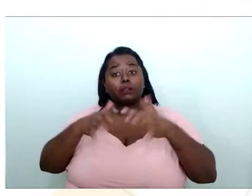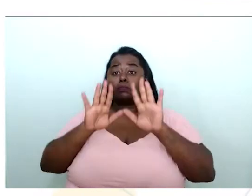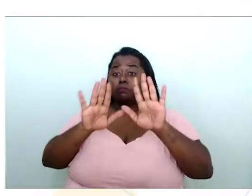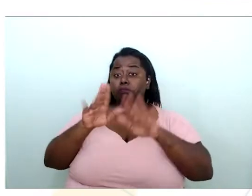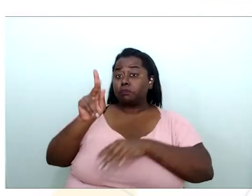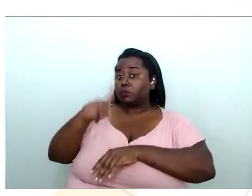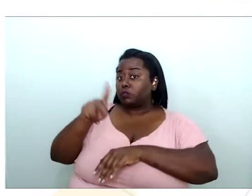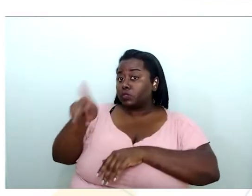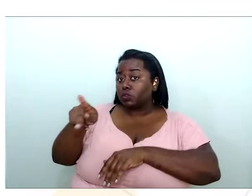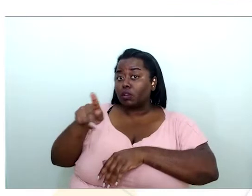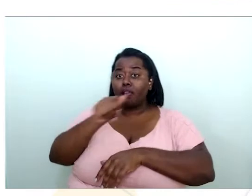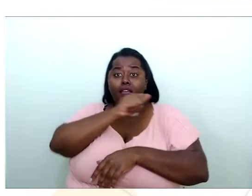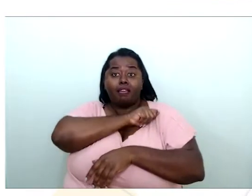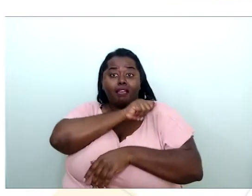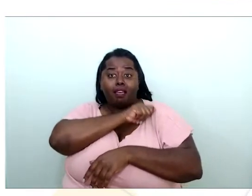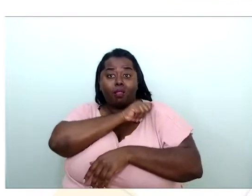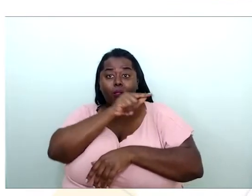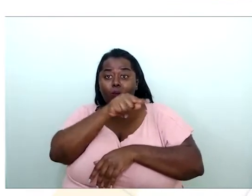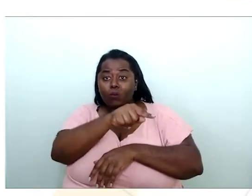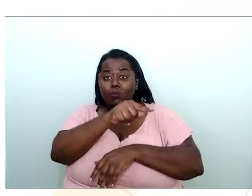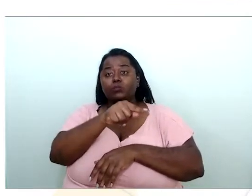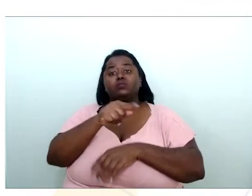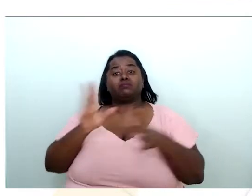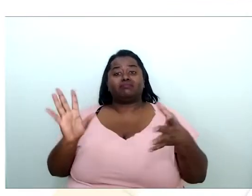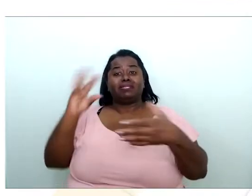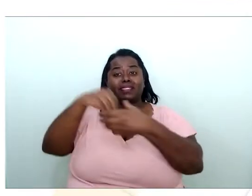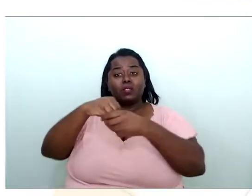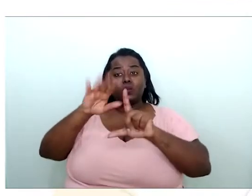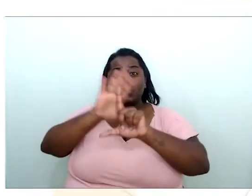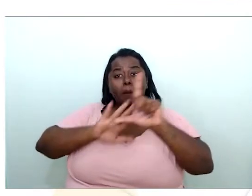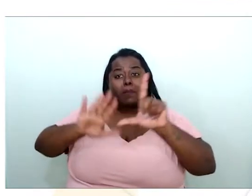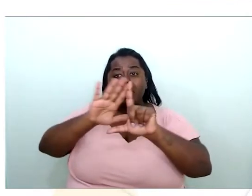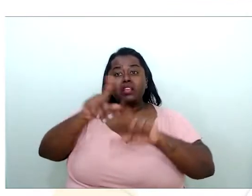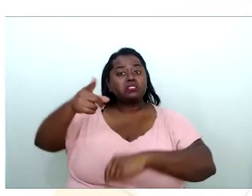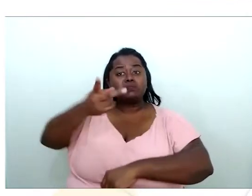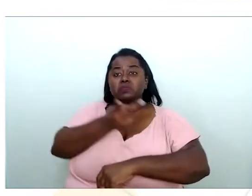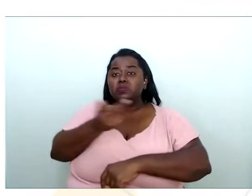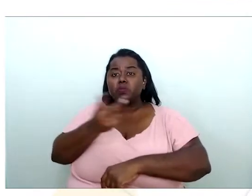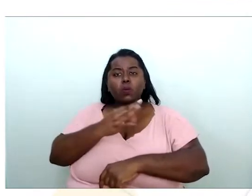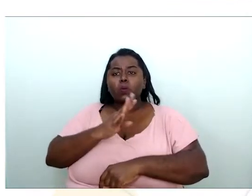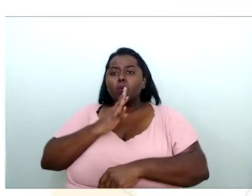and unsupported learning and teaching environment amounts to a serious